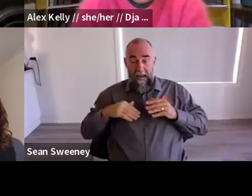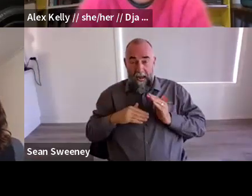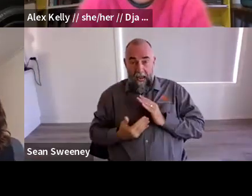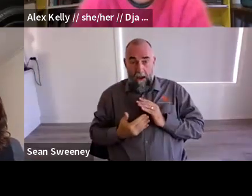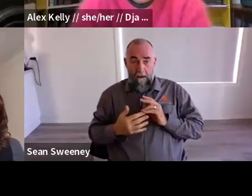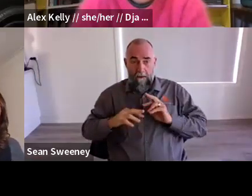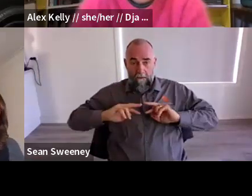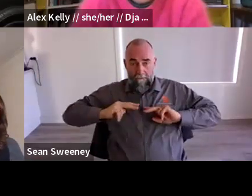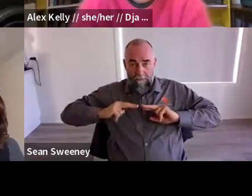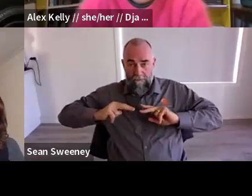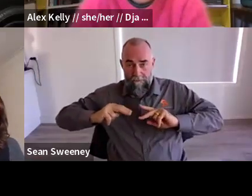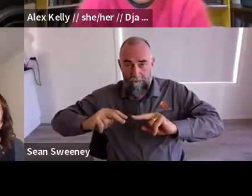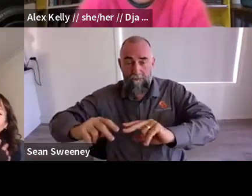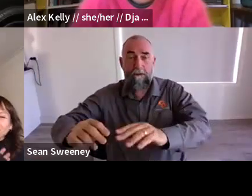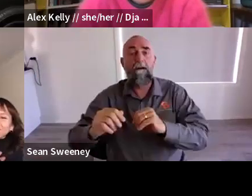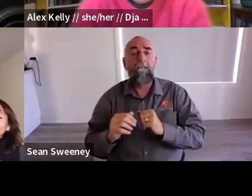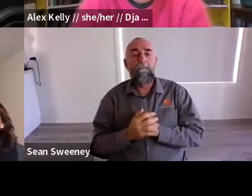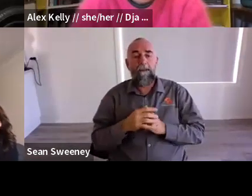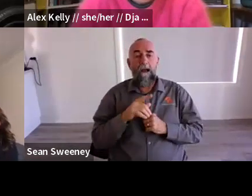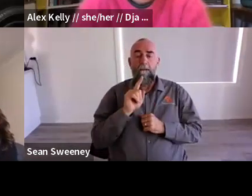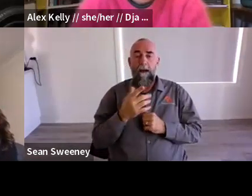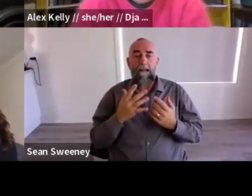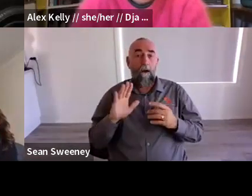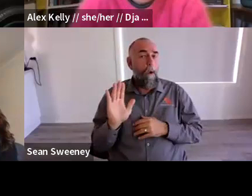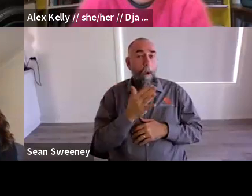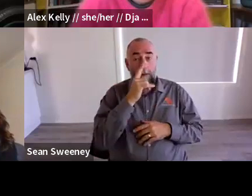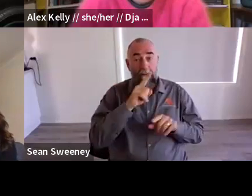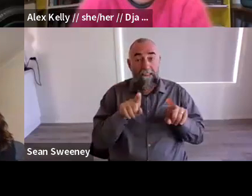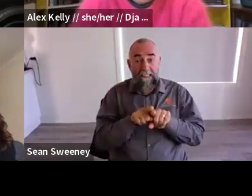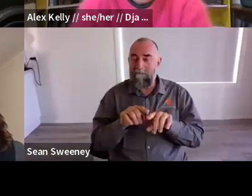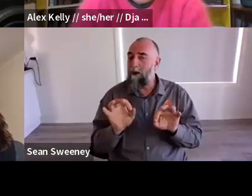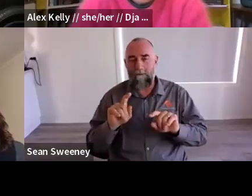you can have these conversations. It's a long road but it's kind of a bang